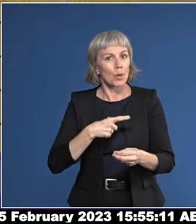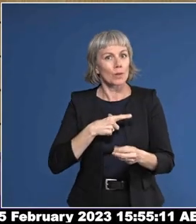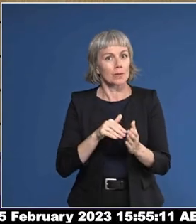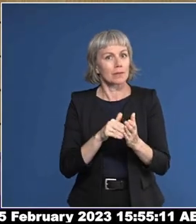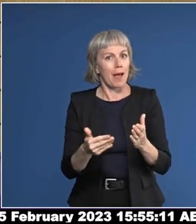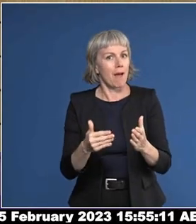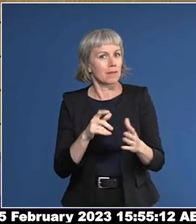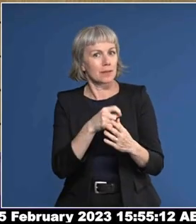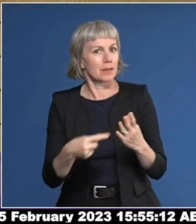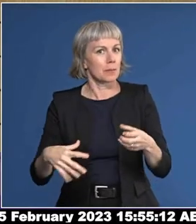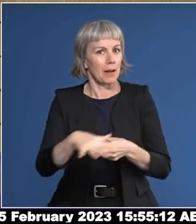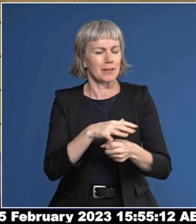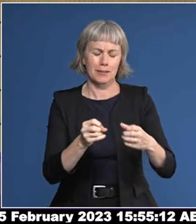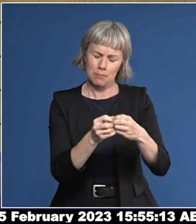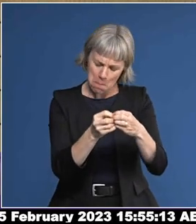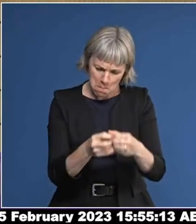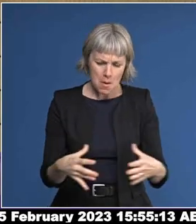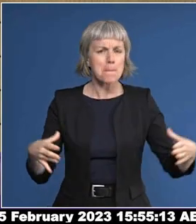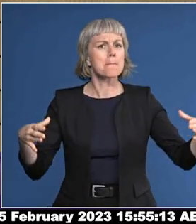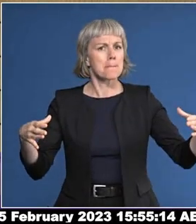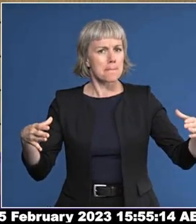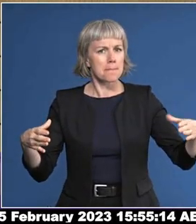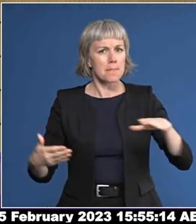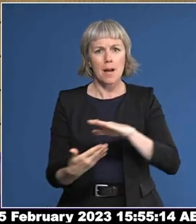We have heard over this last week about the extraordinary turnover within the sector.